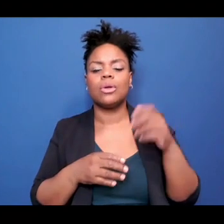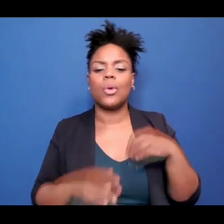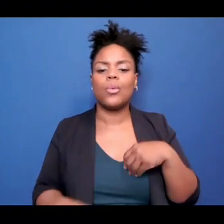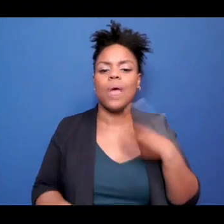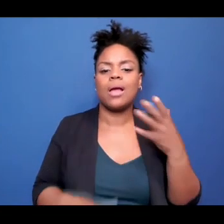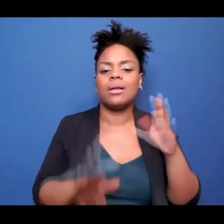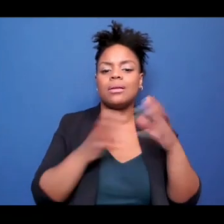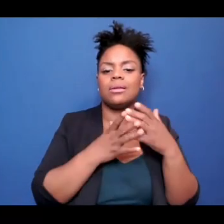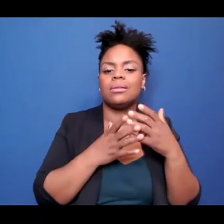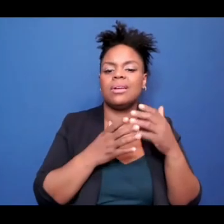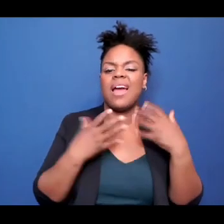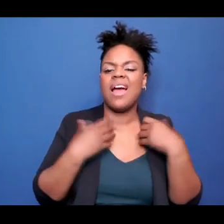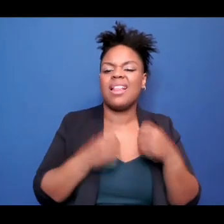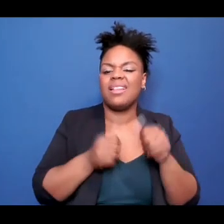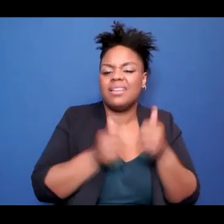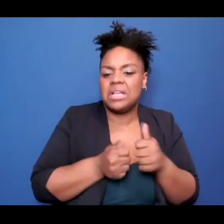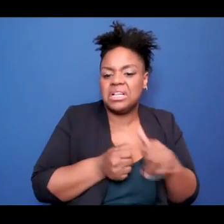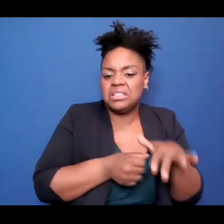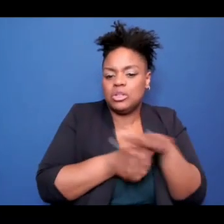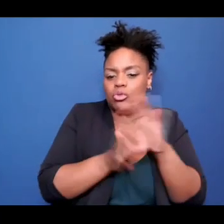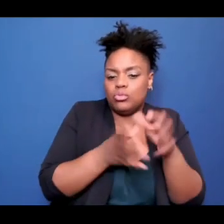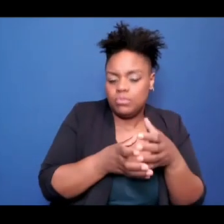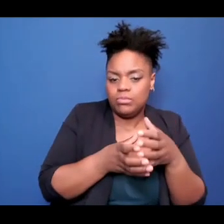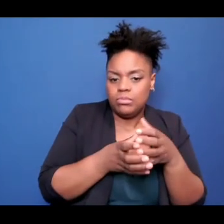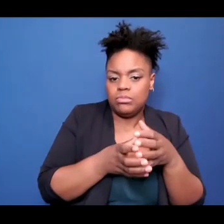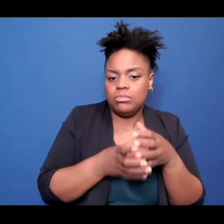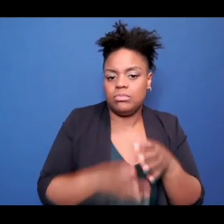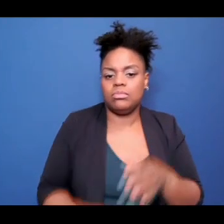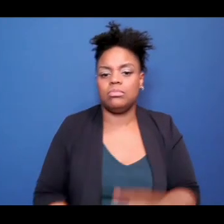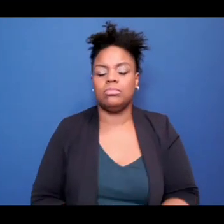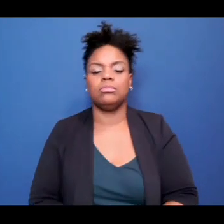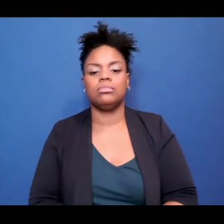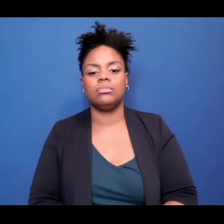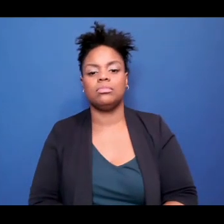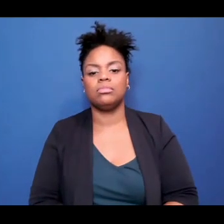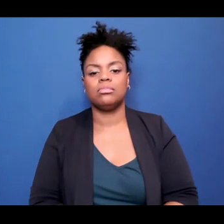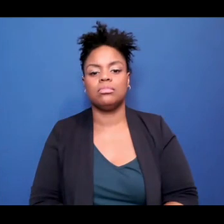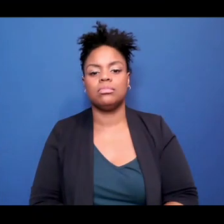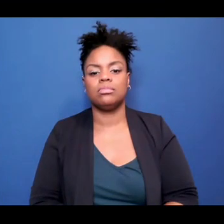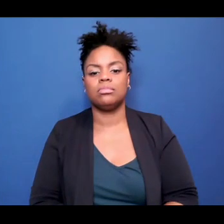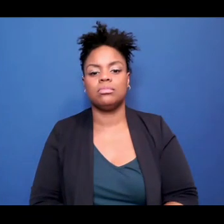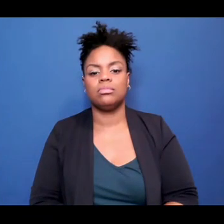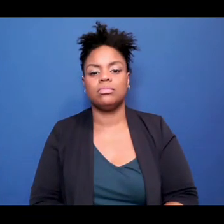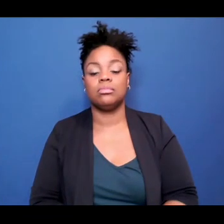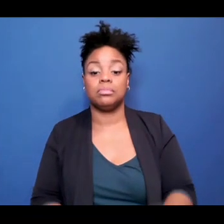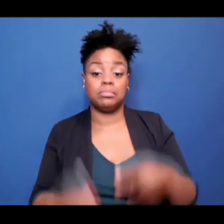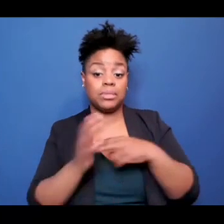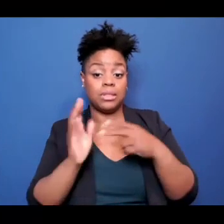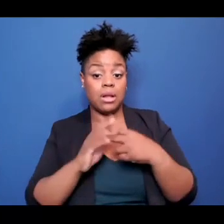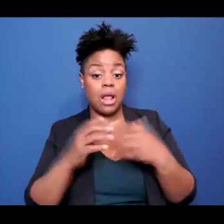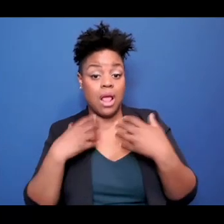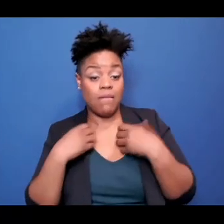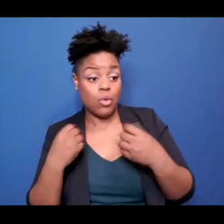OF POOR HEALTH FOR WHITES WERE THOSE IN WHICH THE WHITE-BLACK HEALTH DISPARITY WAS NARROW. IN OTHER WORDS, THE ABSOLUTE